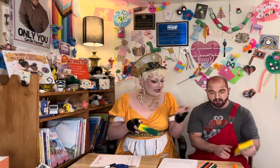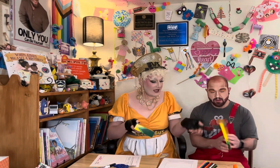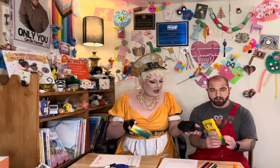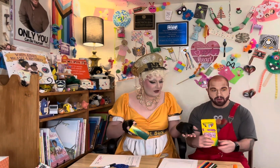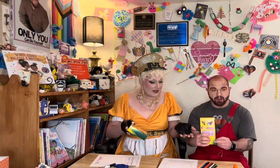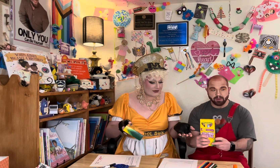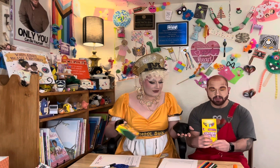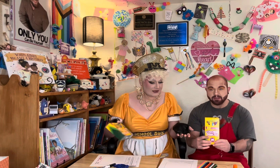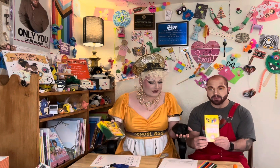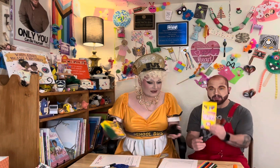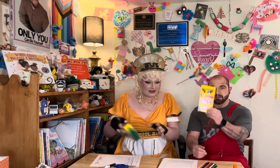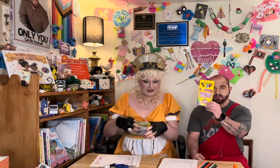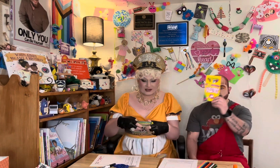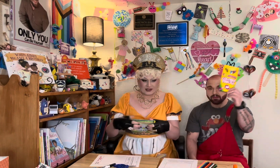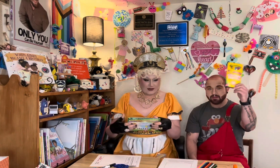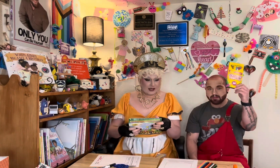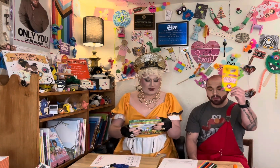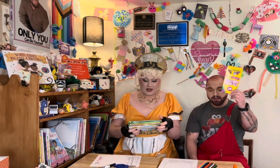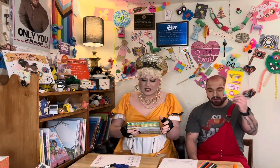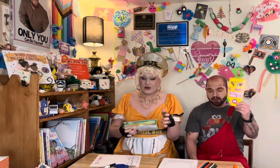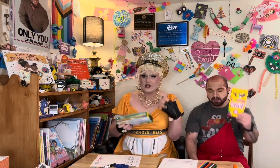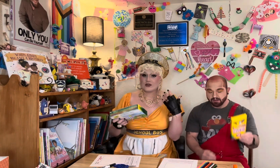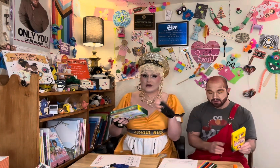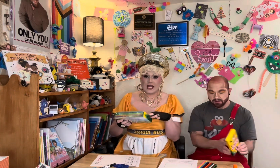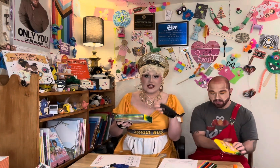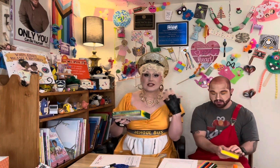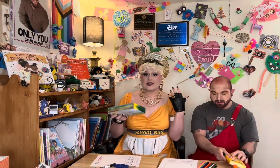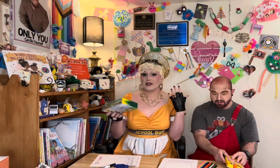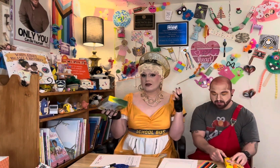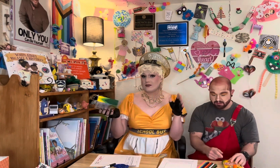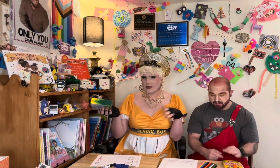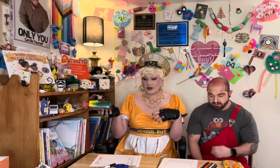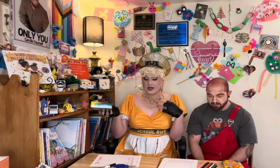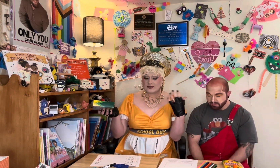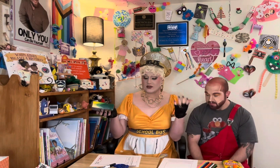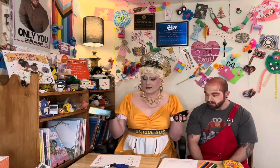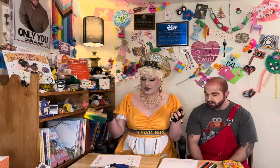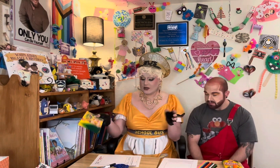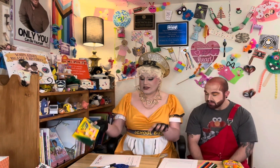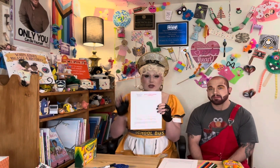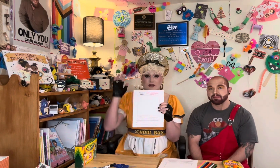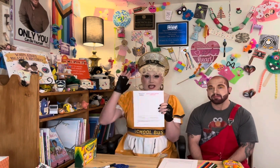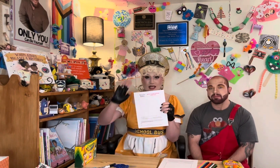and I got colored pencils. There we go. You can use crayons, colored pencils, markers... When you scan it